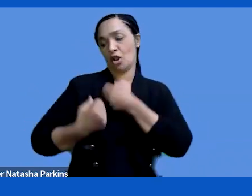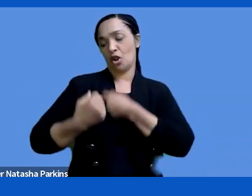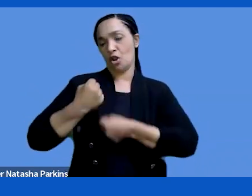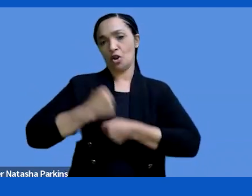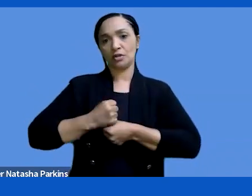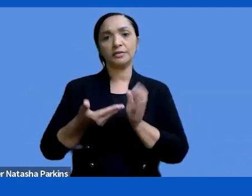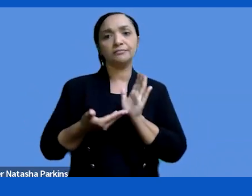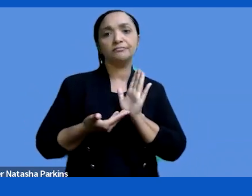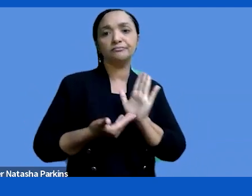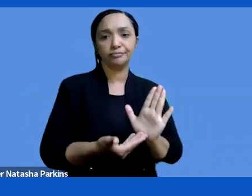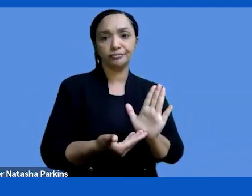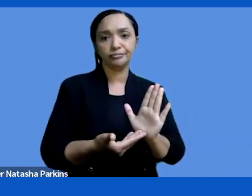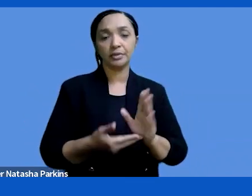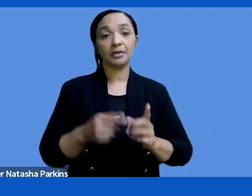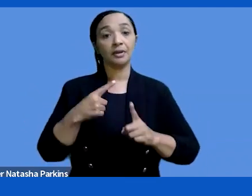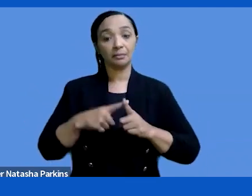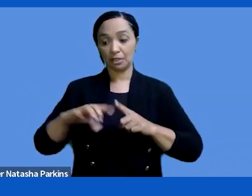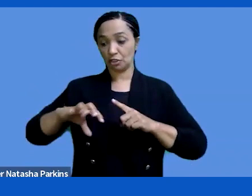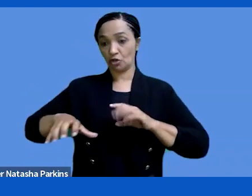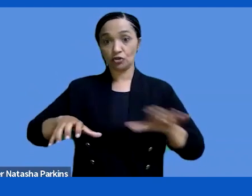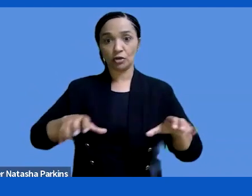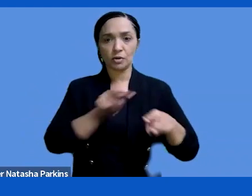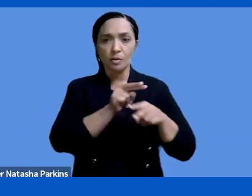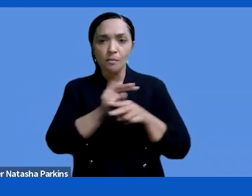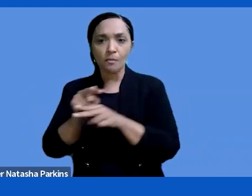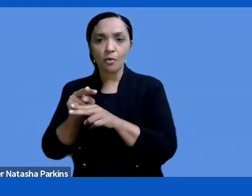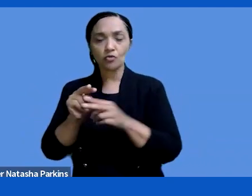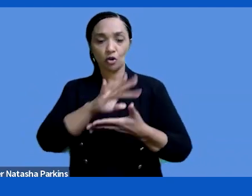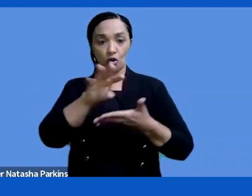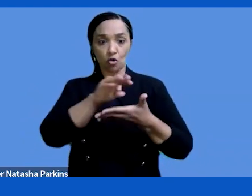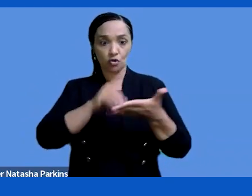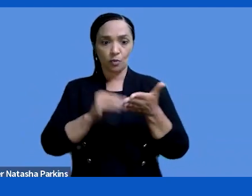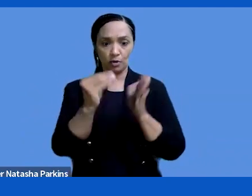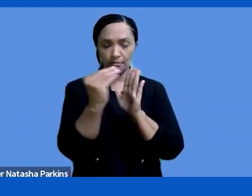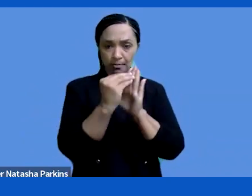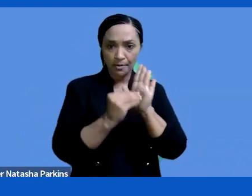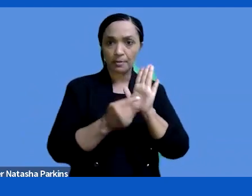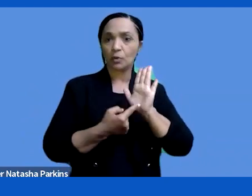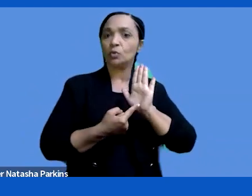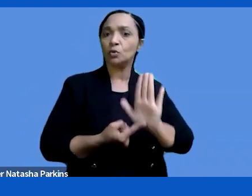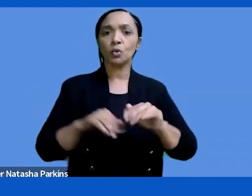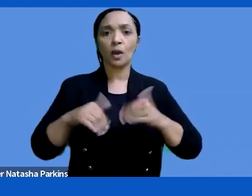set of Member States monitoring reports on the accessibility of websites and mobile apps.